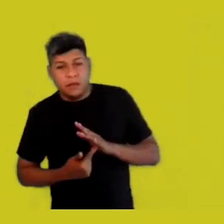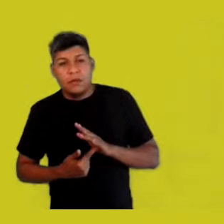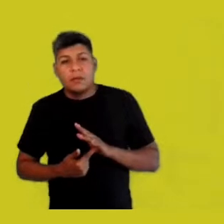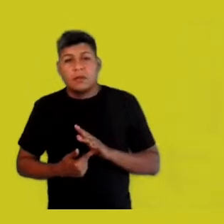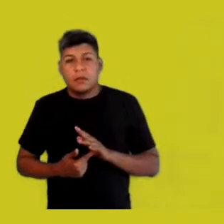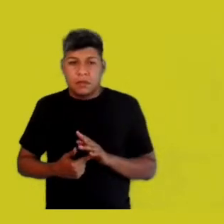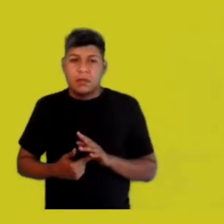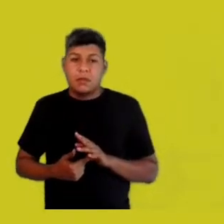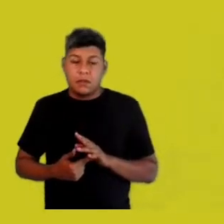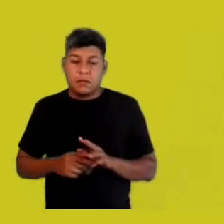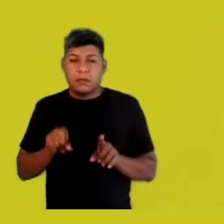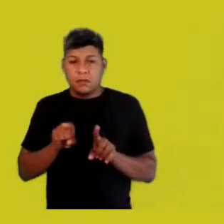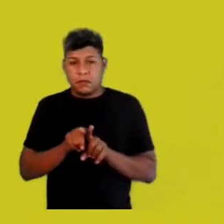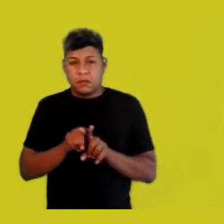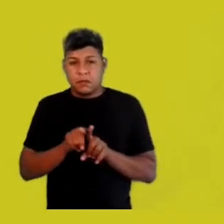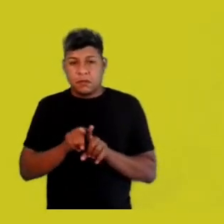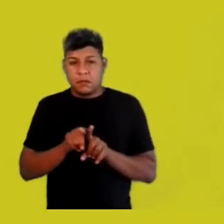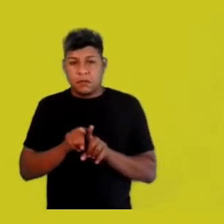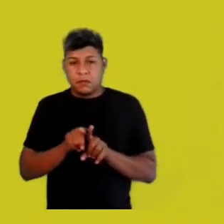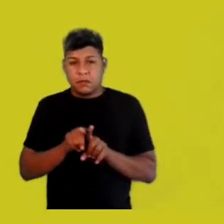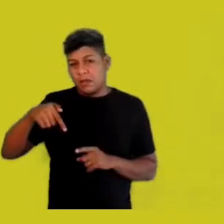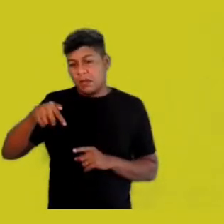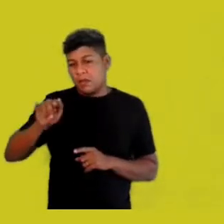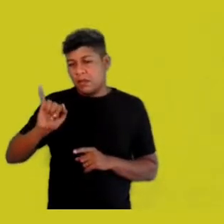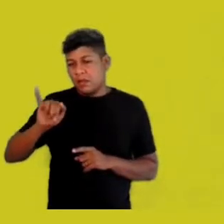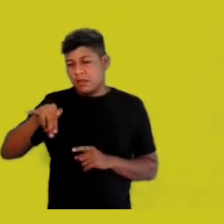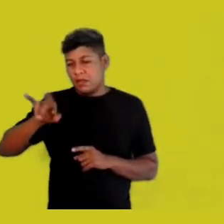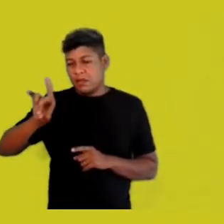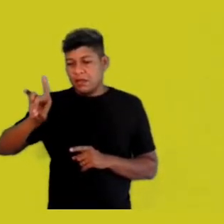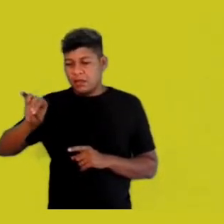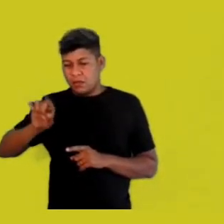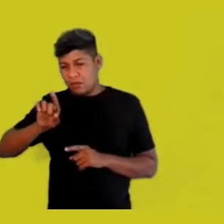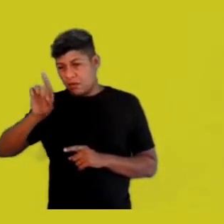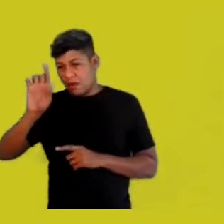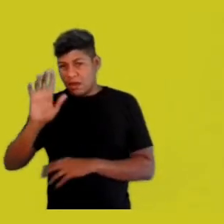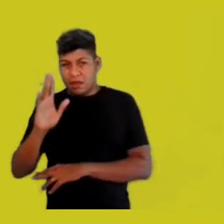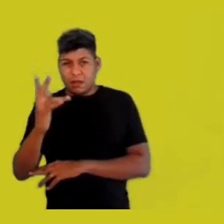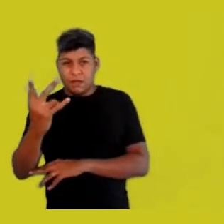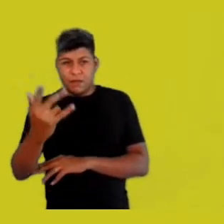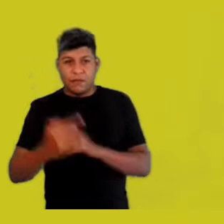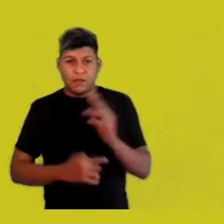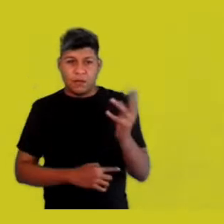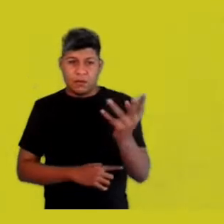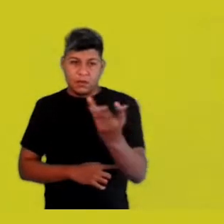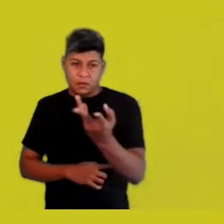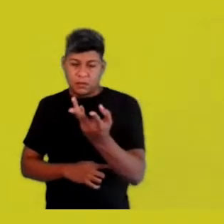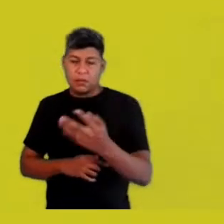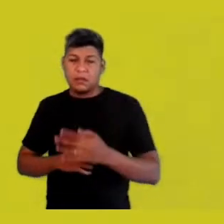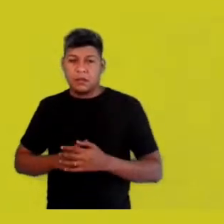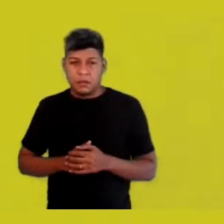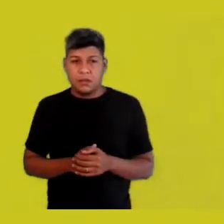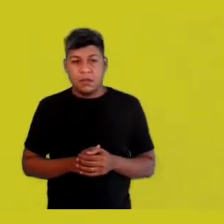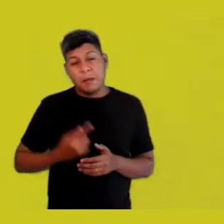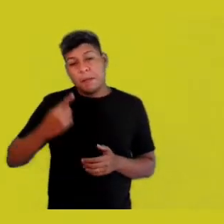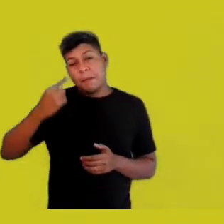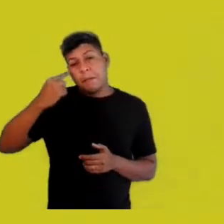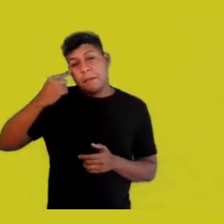just like his kindoki in the forest. Without a doubt, thinking about this rhythmic conduction